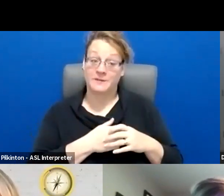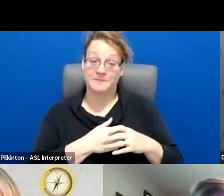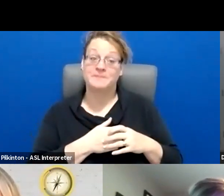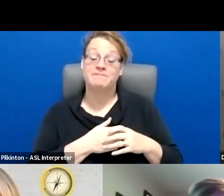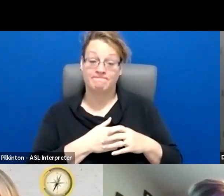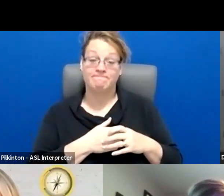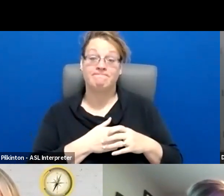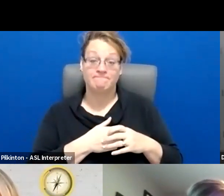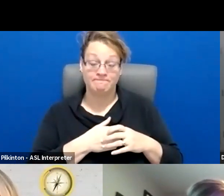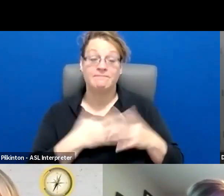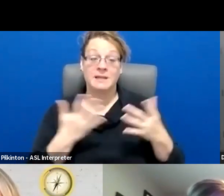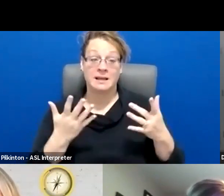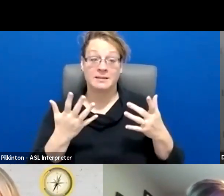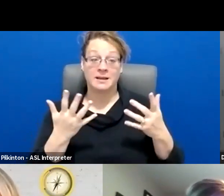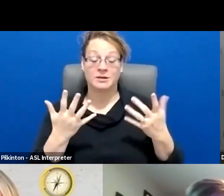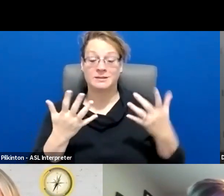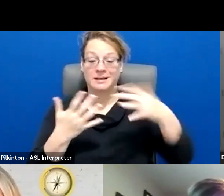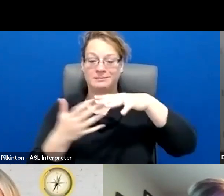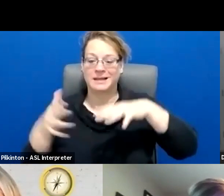Lisa Primm: I really loved that she talked about making sure your staff represent the clients you serve.